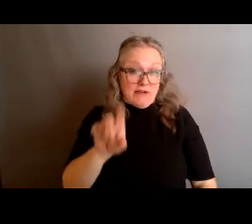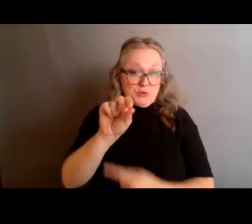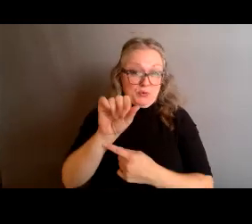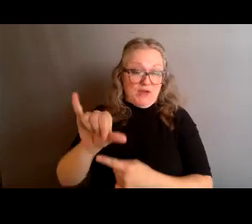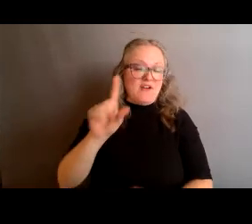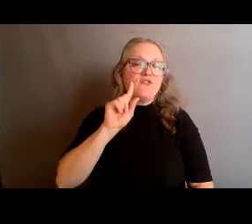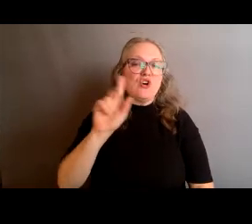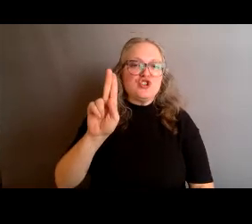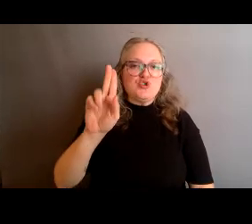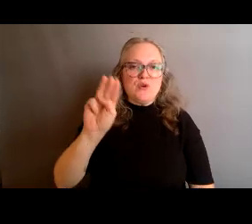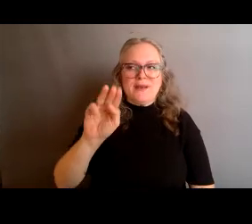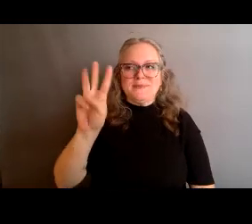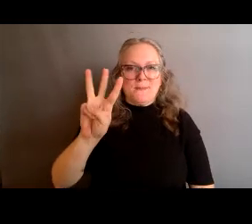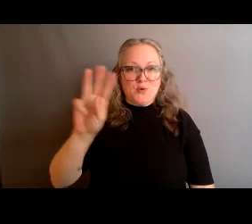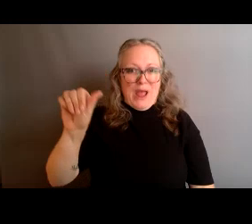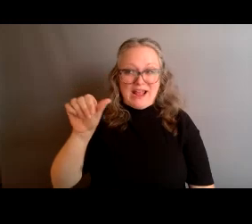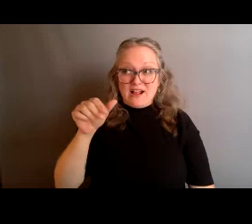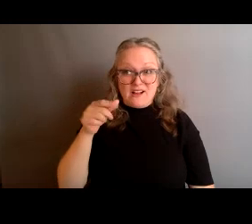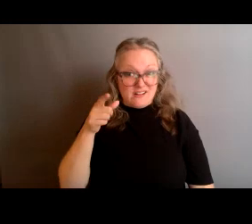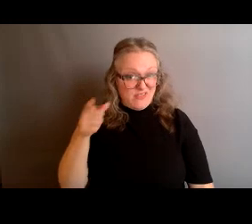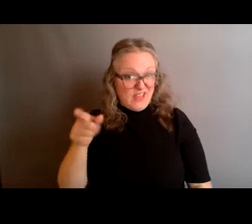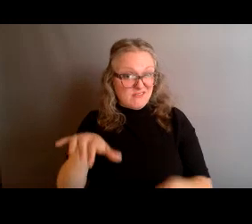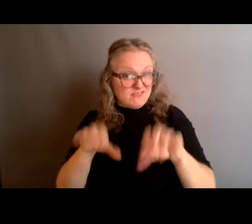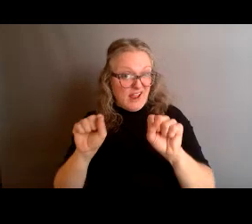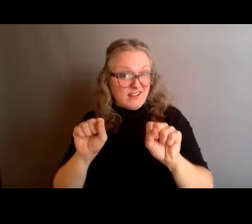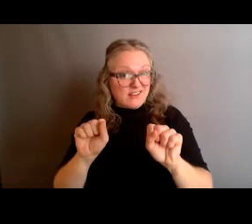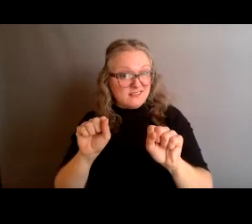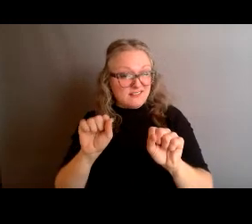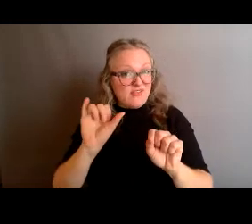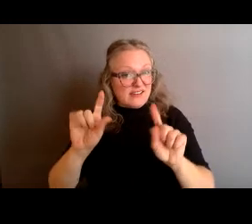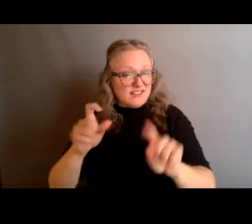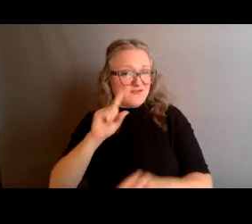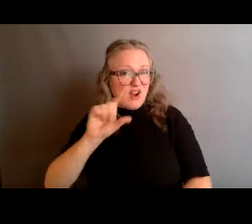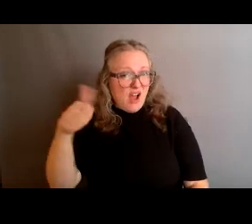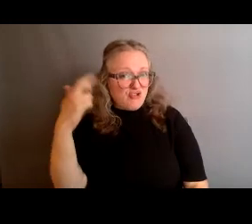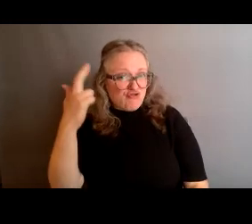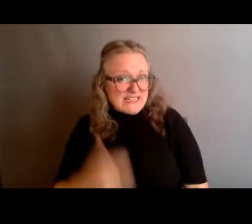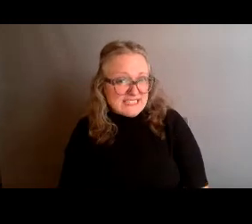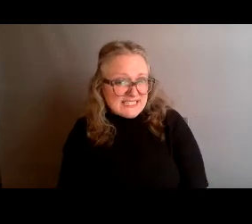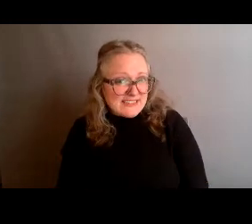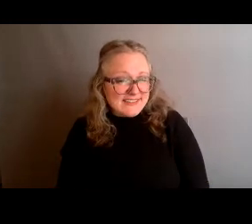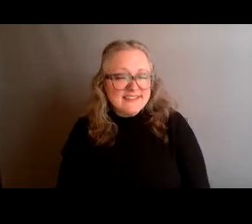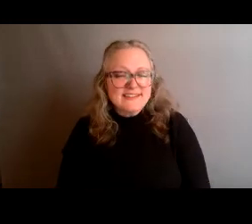Are they doing it for something other than that? I know that we have had.